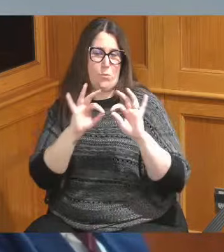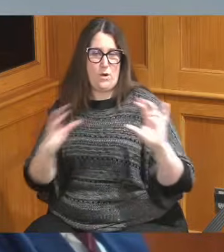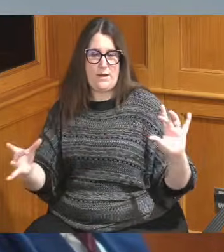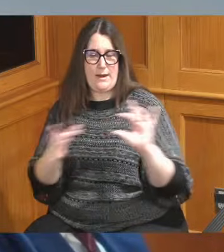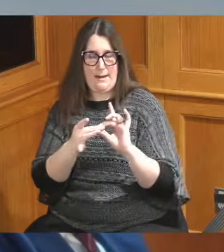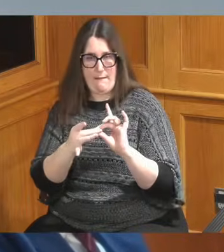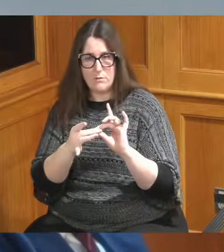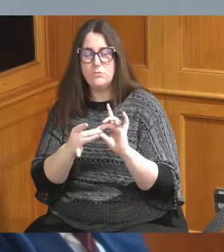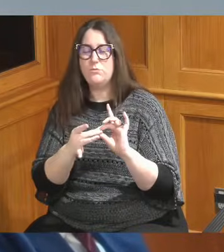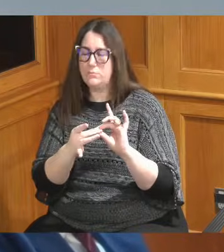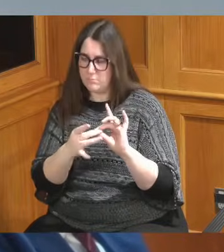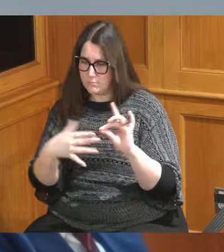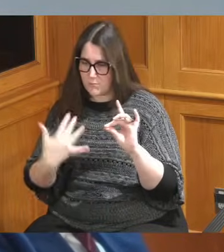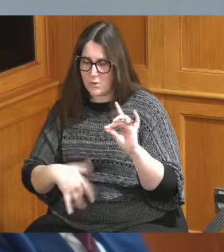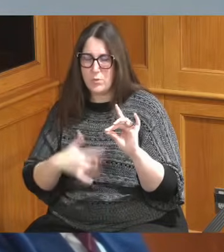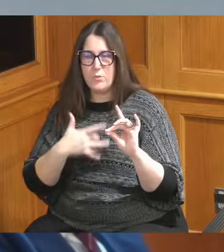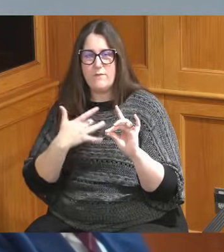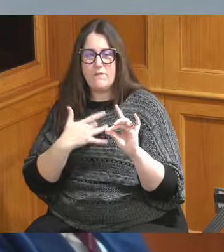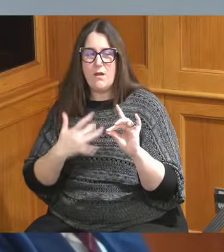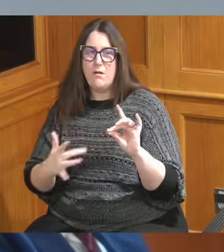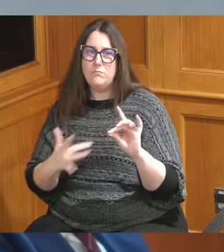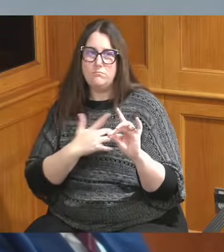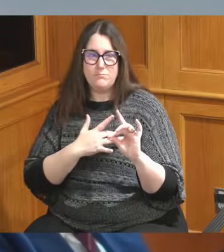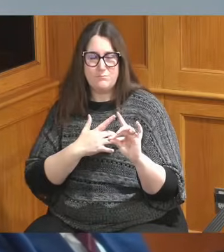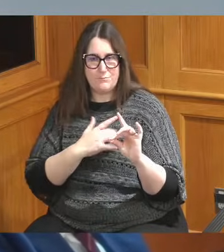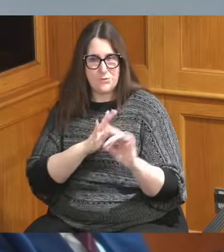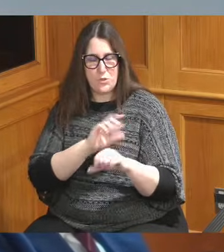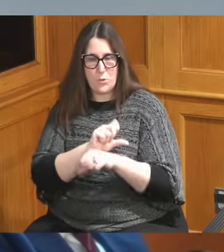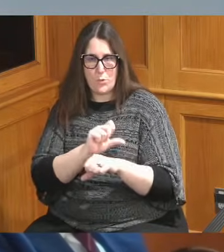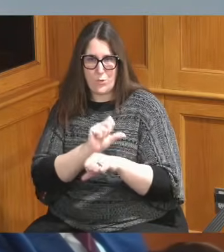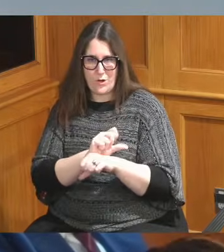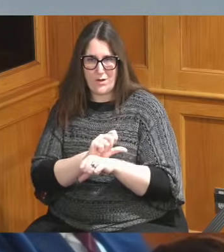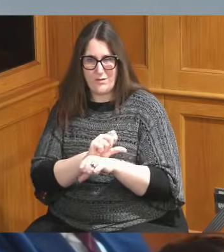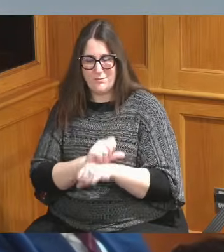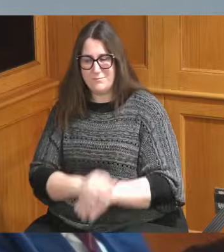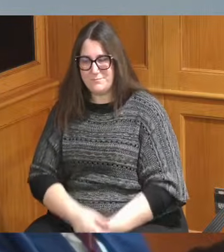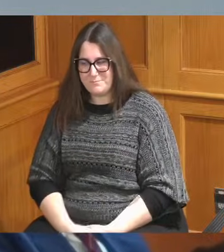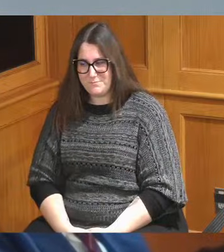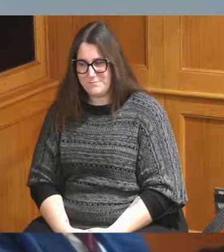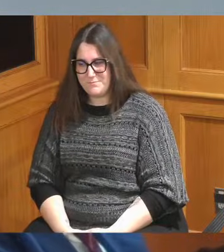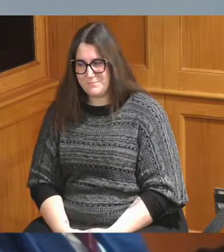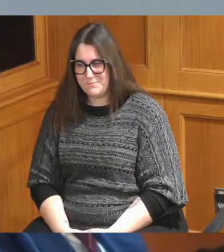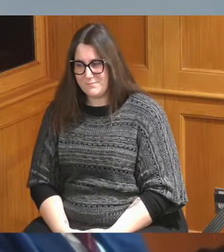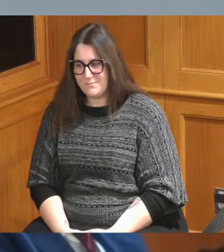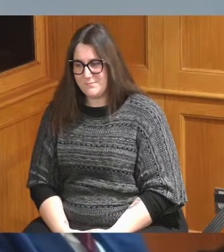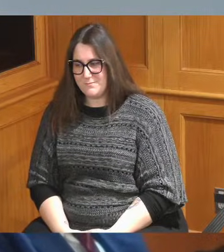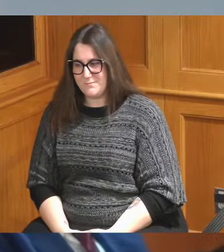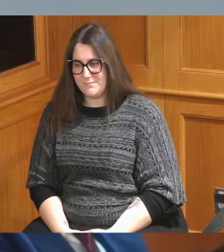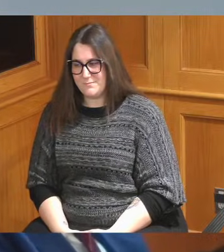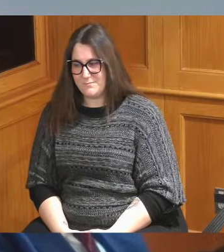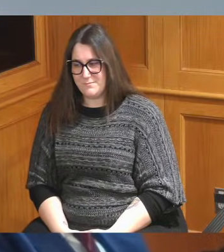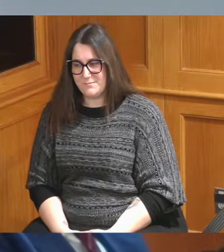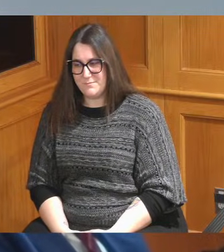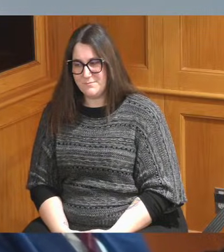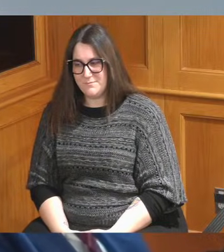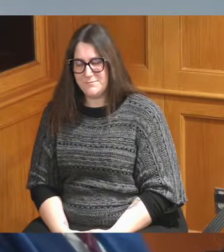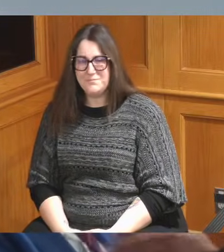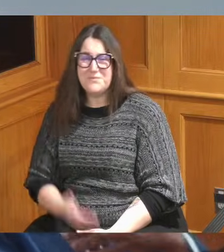uh, we are a grateful community for the work that you've done on HCRK. Thank you. Um, welcome,